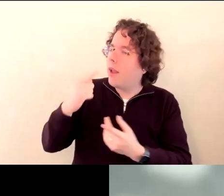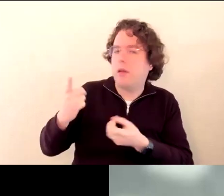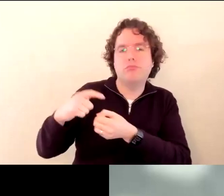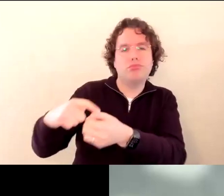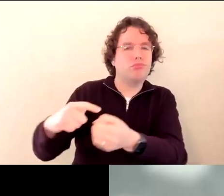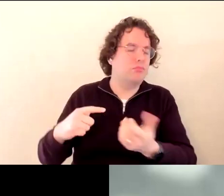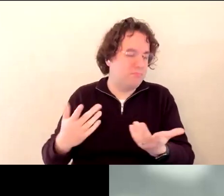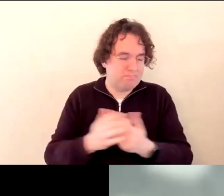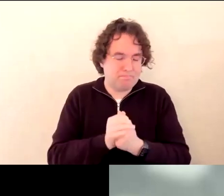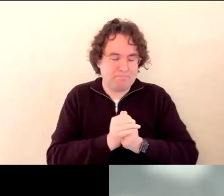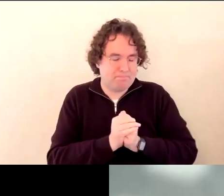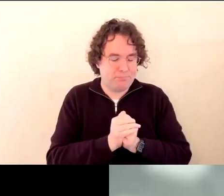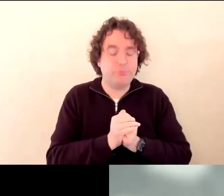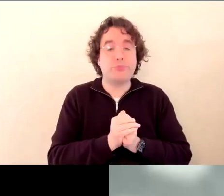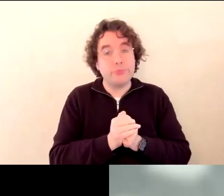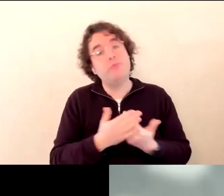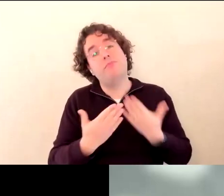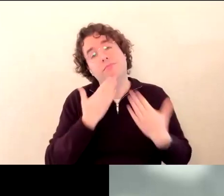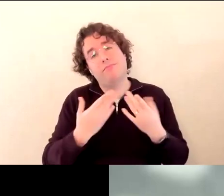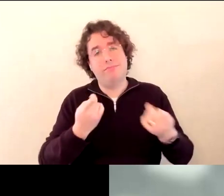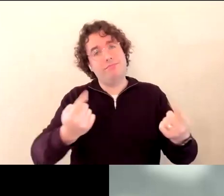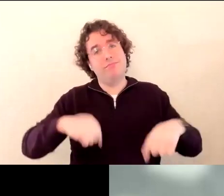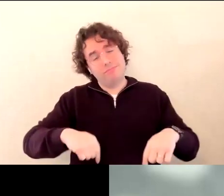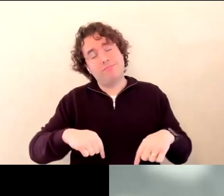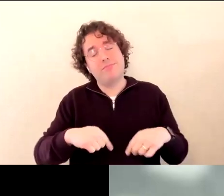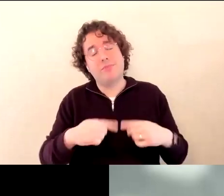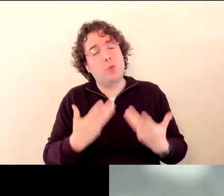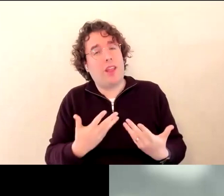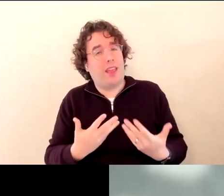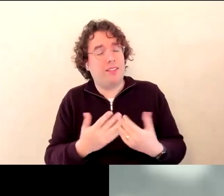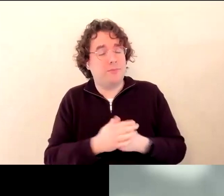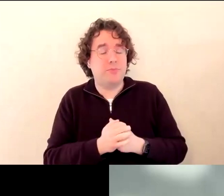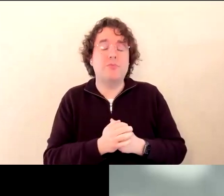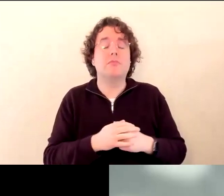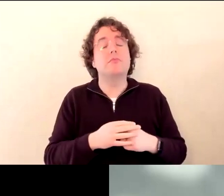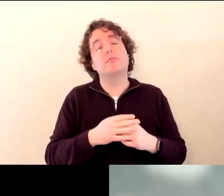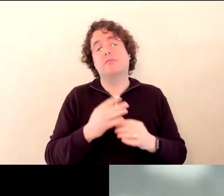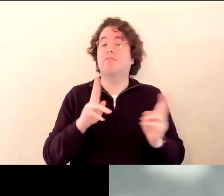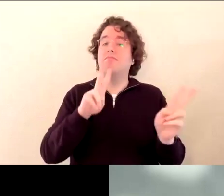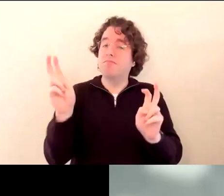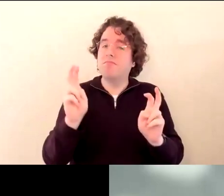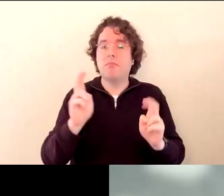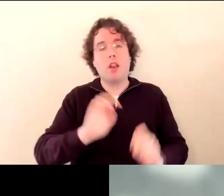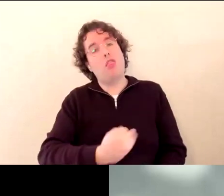Amelia: So thank you so much for joining us for today's session on the rights of disabled students hosted by the Snowdon